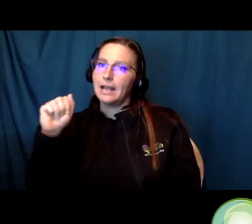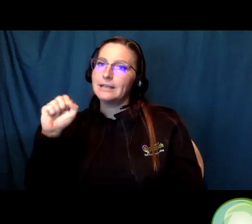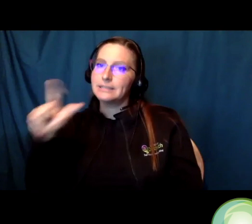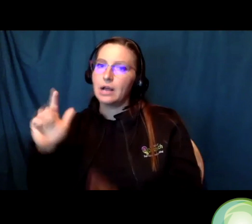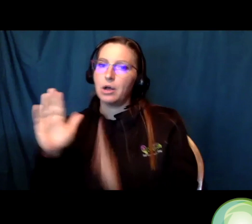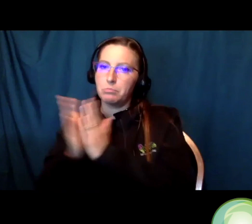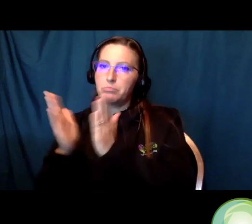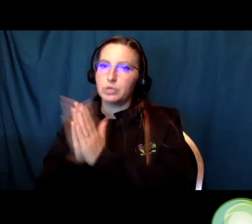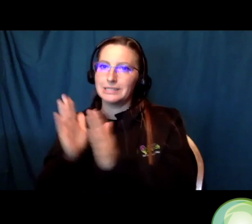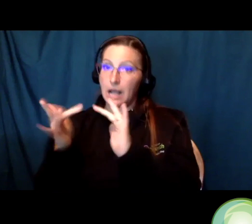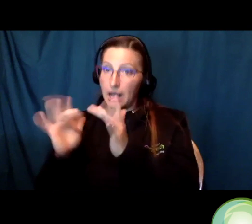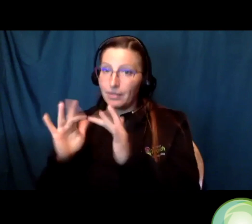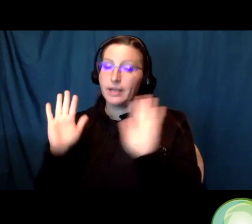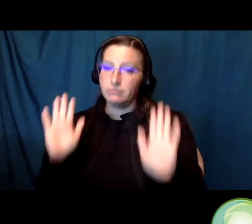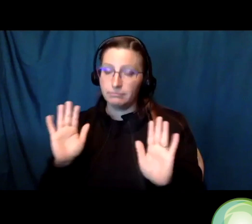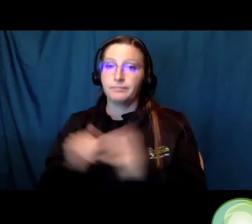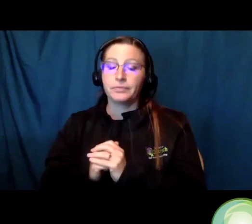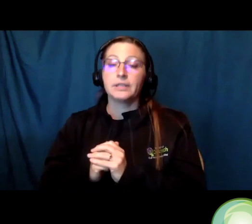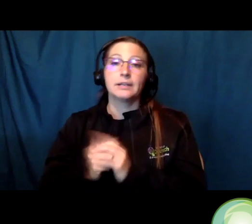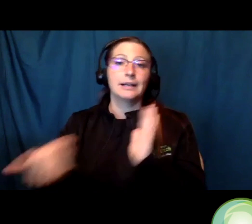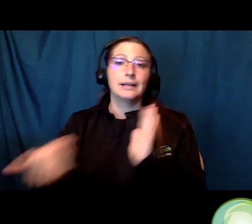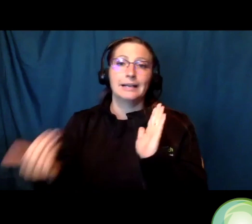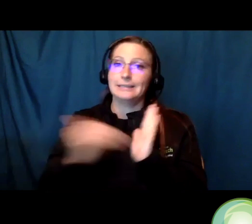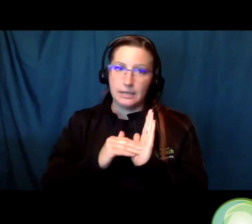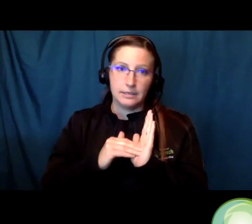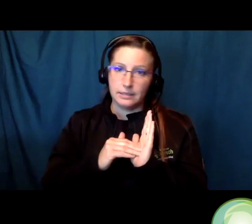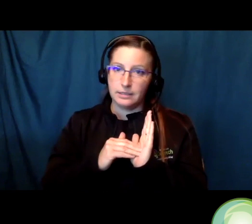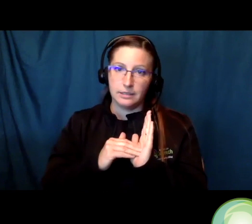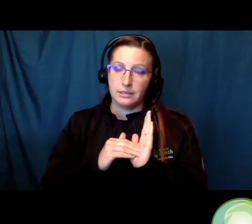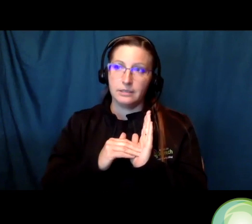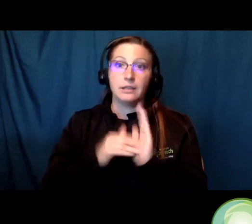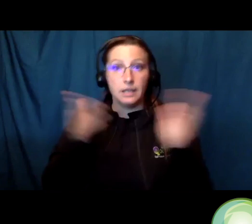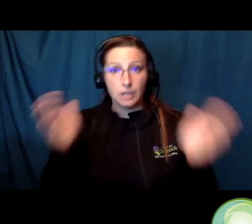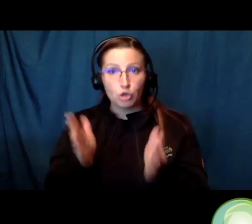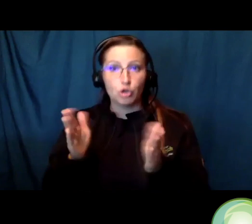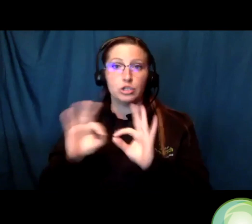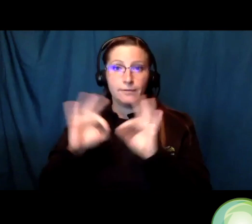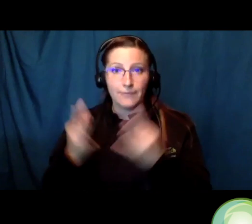online. And so again like just you know encouraging families or like here you